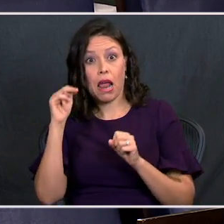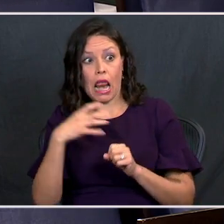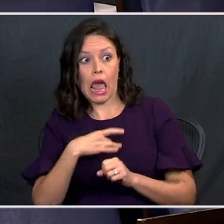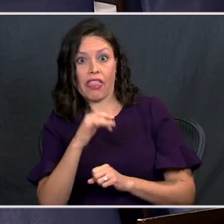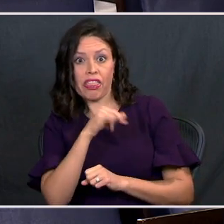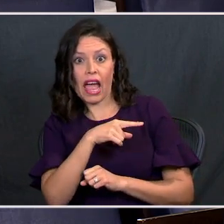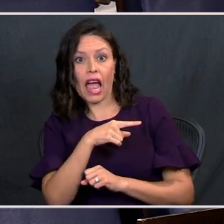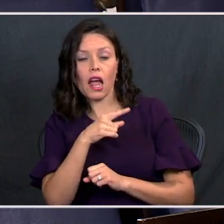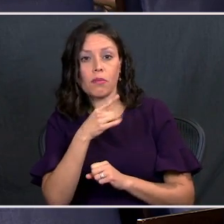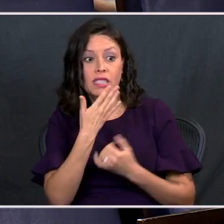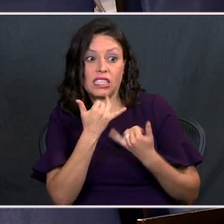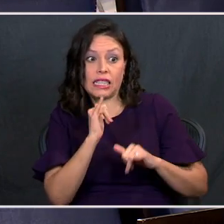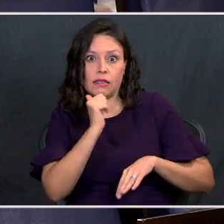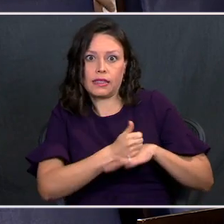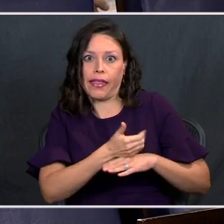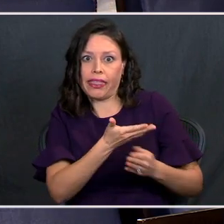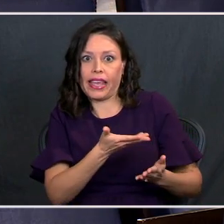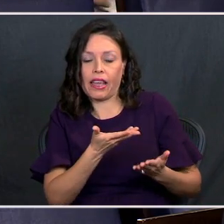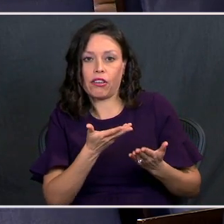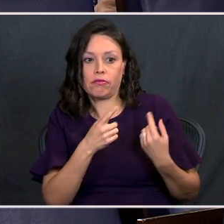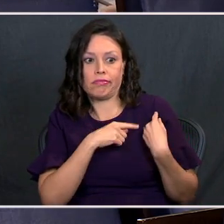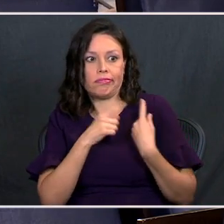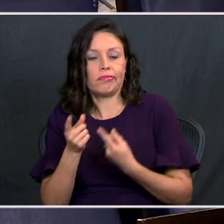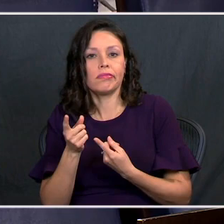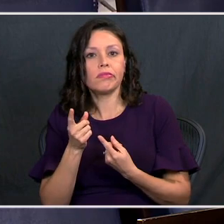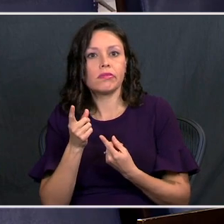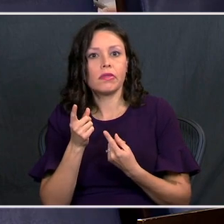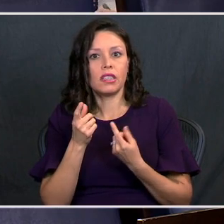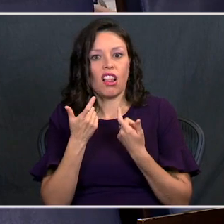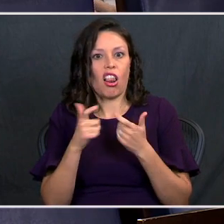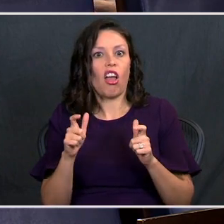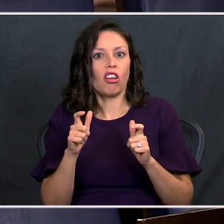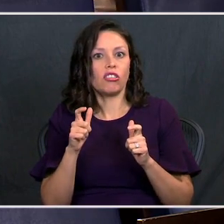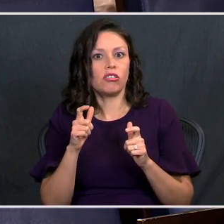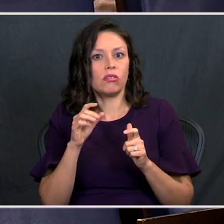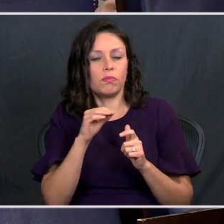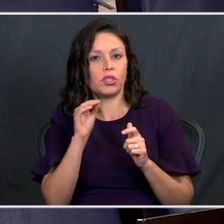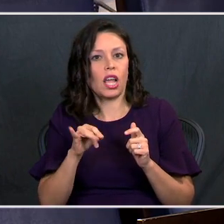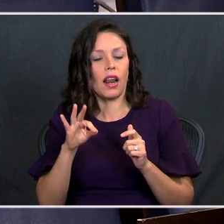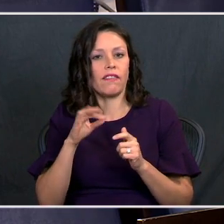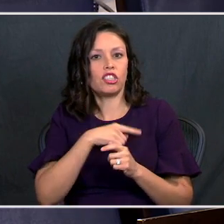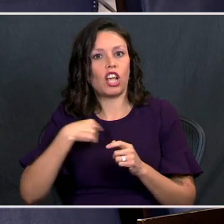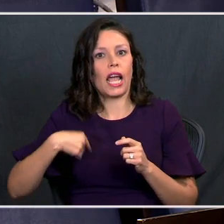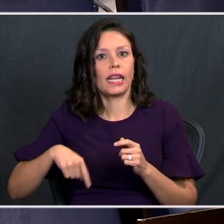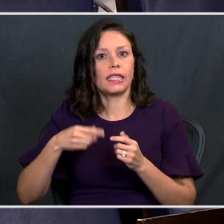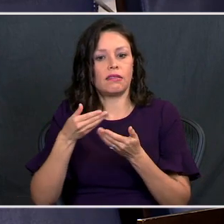They remain in place on quite a large sum of Chinese goods. Ms. Psaki: Mm-hmm. The Press: Is that under review at all,